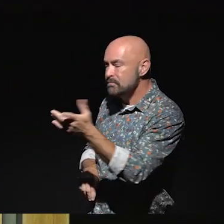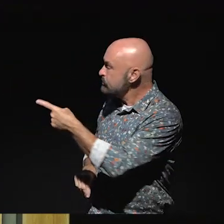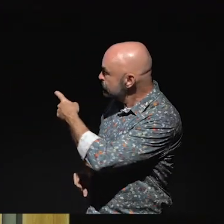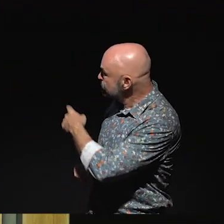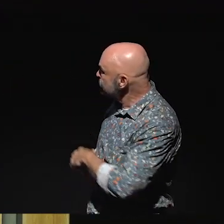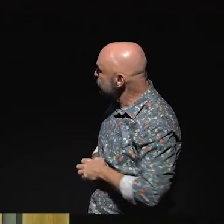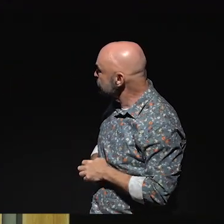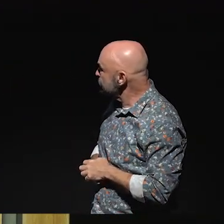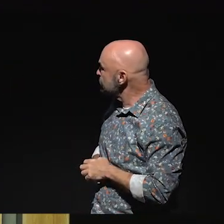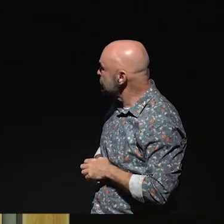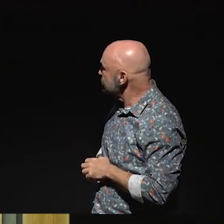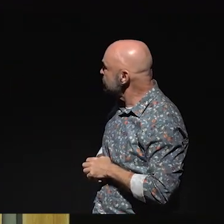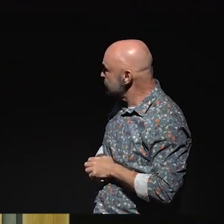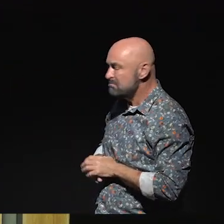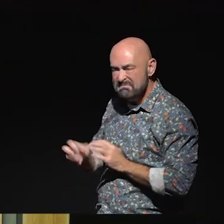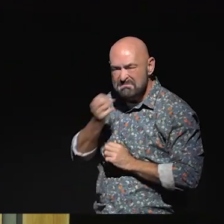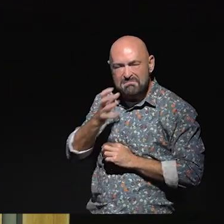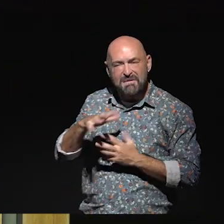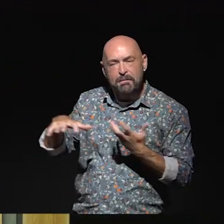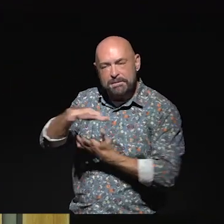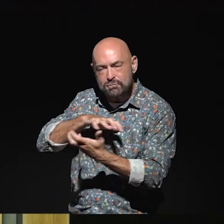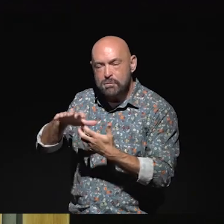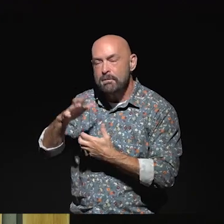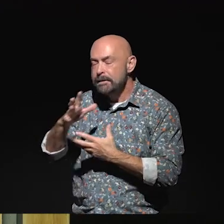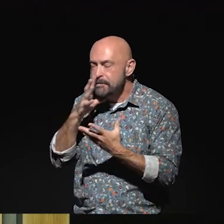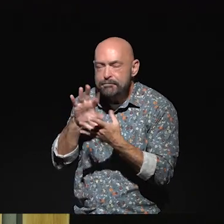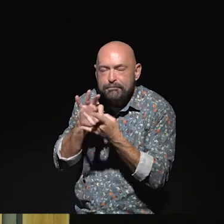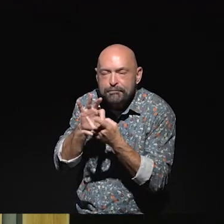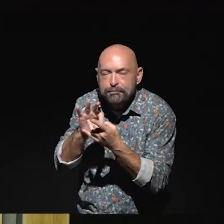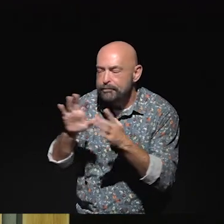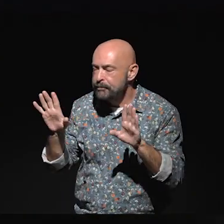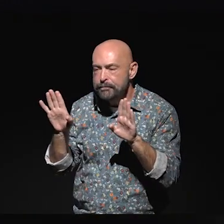So you have this mixture of very intimate, enclosed galleries